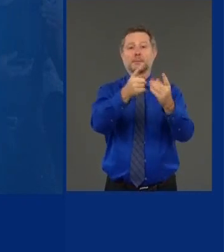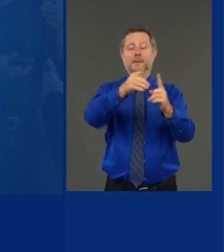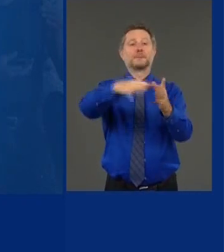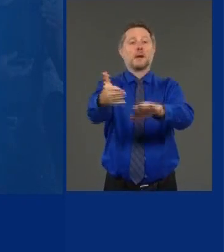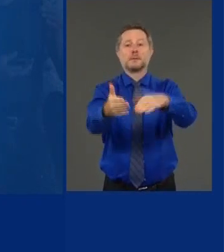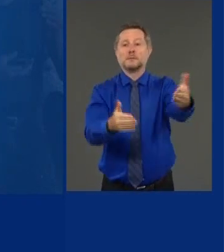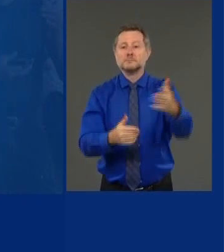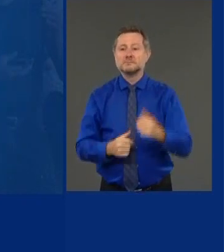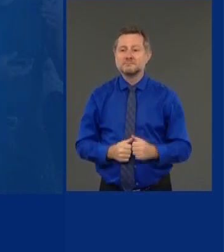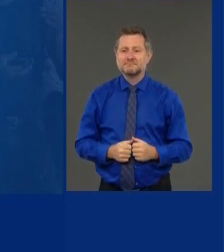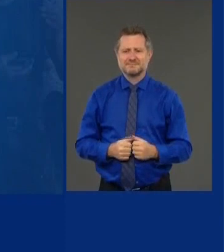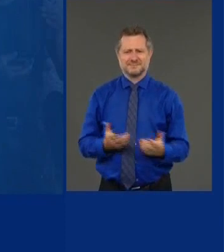HOME AND GIVES IT TO A PARENT WHO DIES?